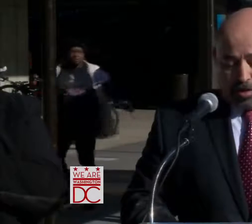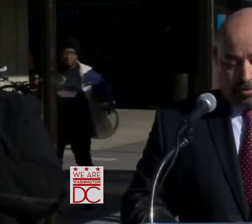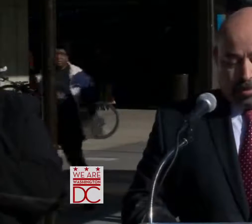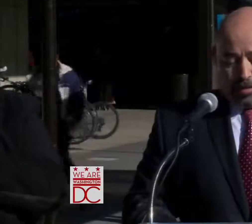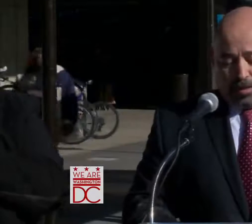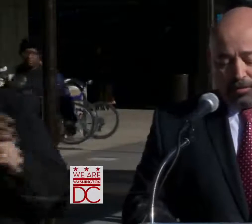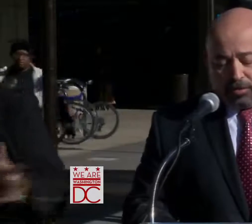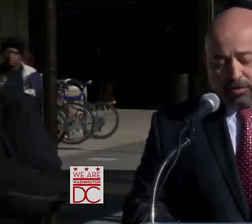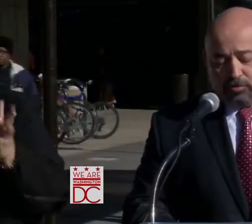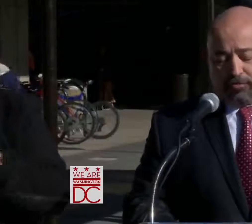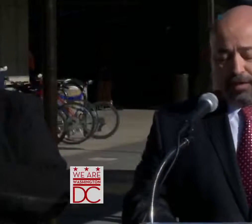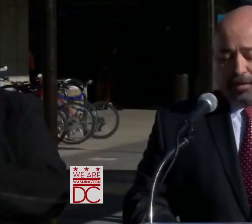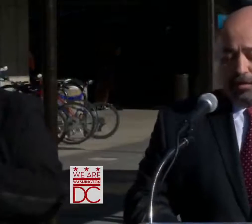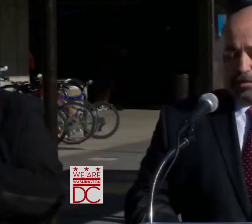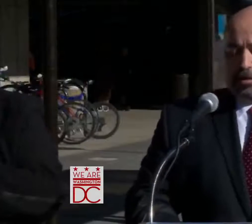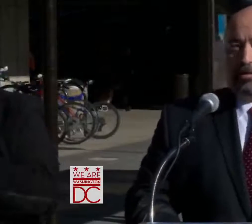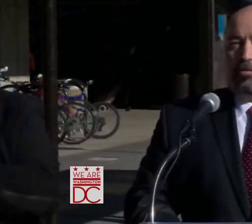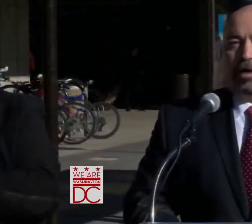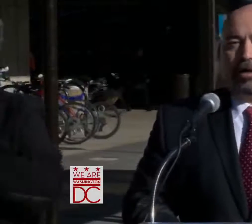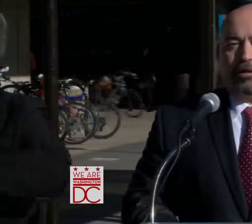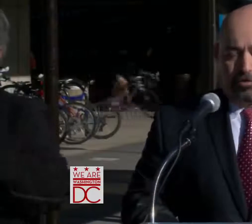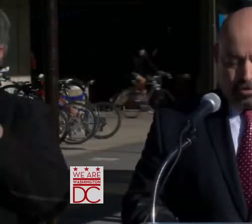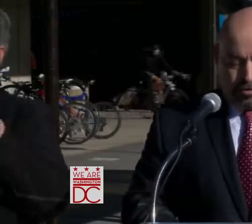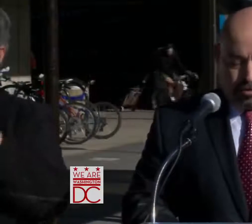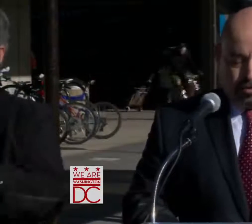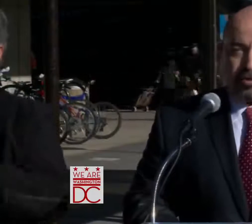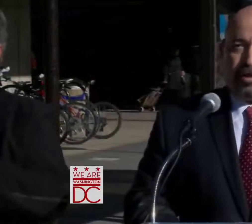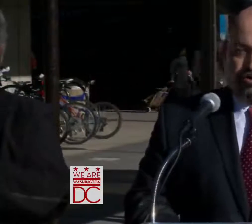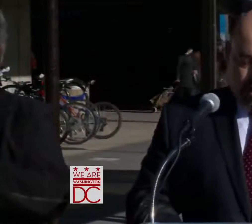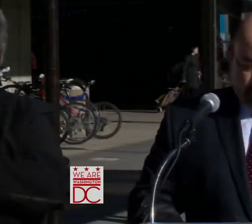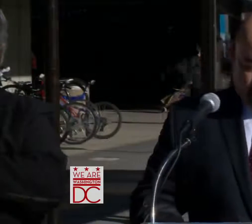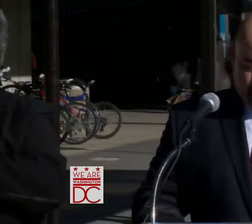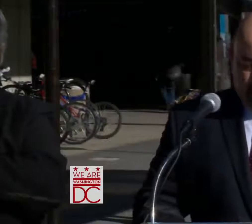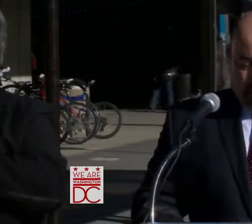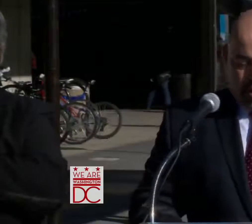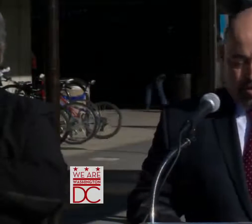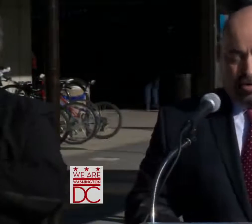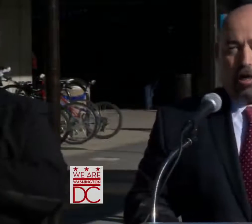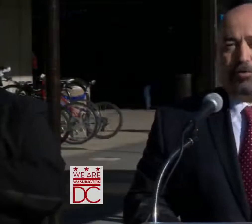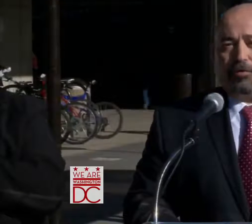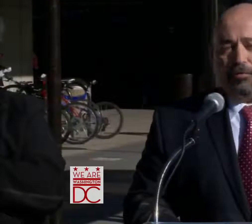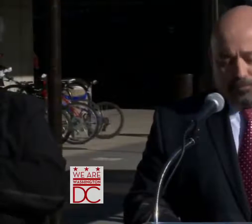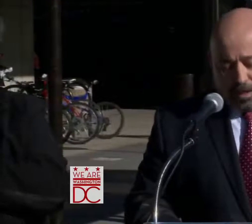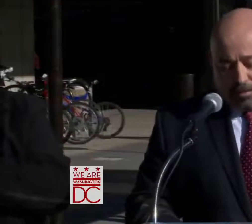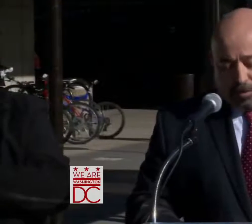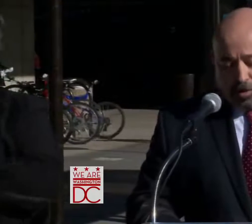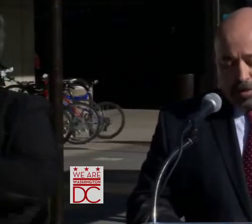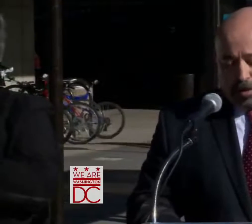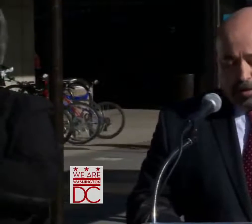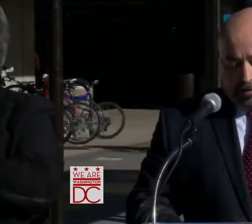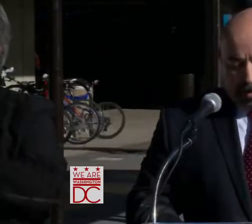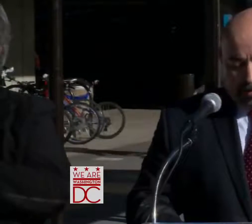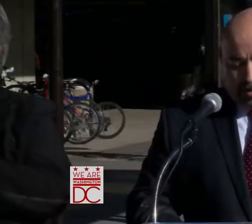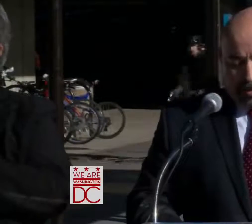HOUR RED LINE USERS TO FIND AN ALTERNATIVE WAY TO COMMUTE AND TO TRAVEL. TO HELP YOU THE MONTGOMERY COUNTY DEPARTMENT OF